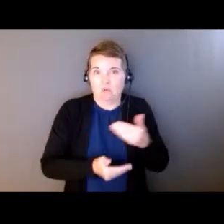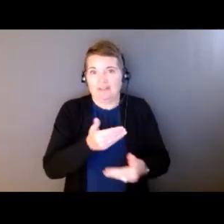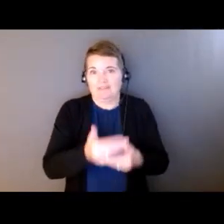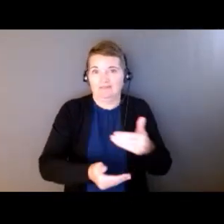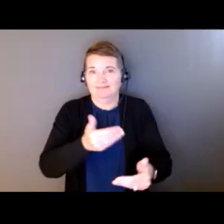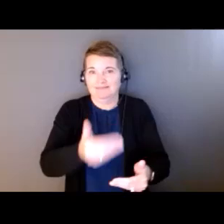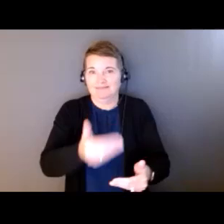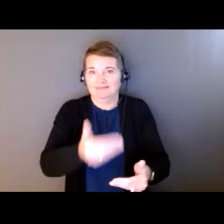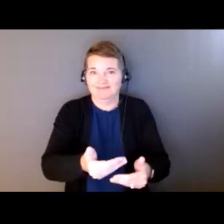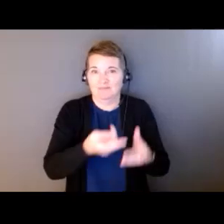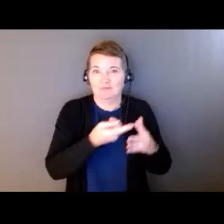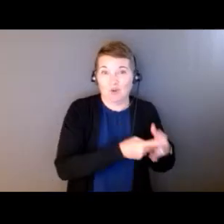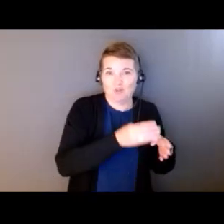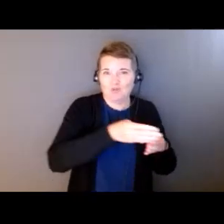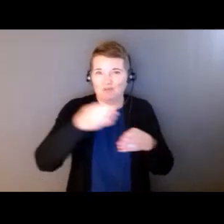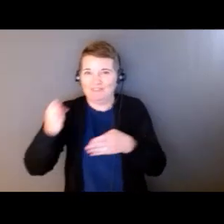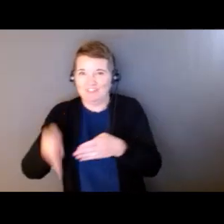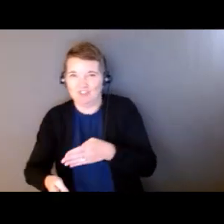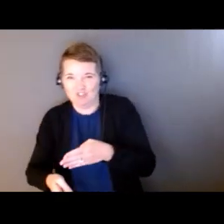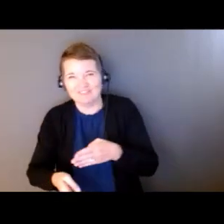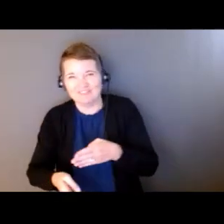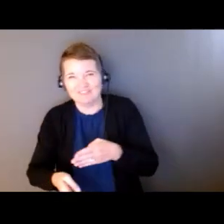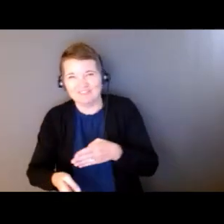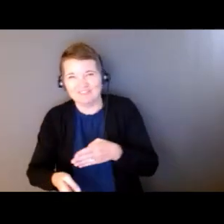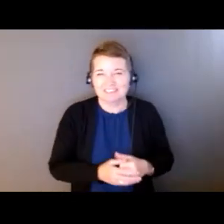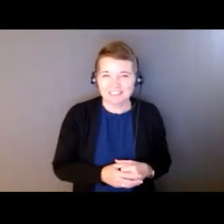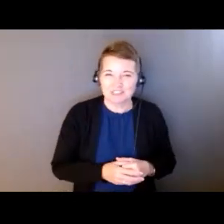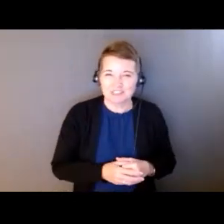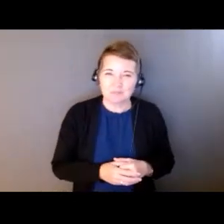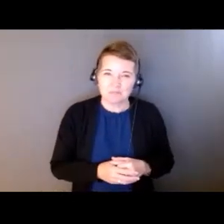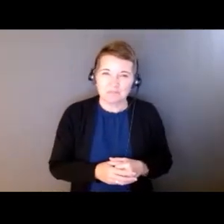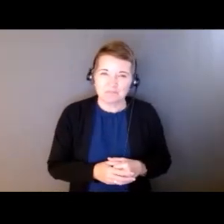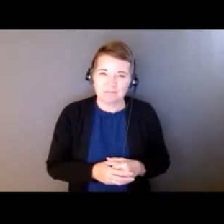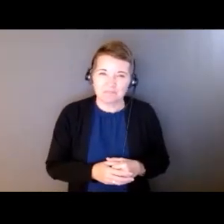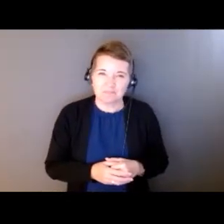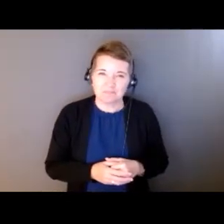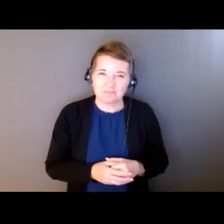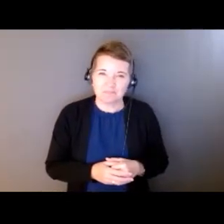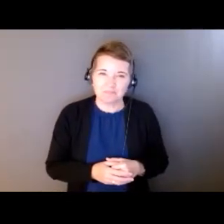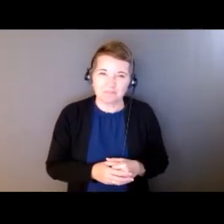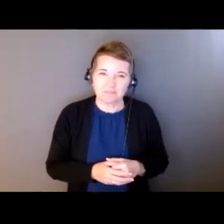and follow as a means of obtaining their objectives and desired project outcomes.